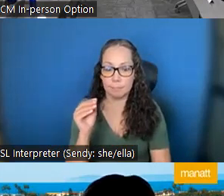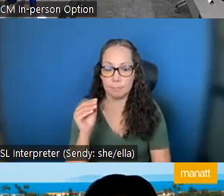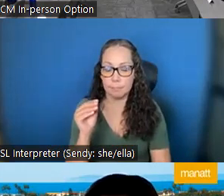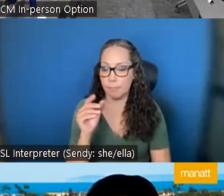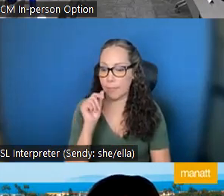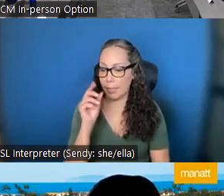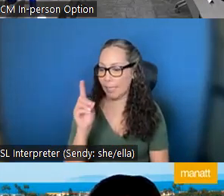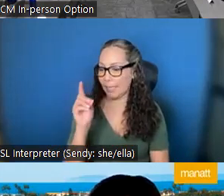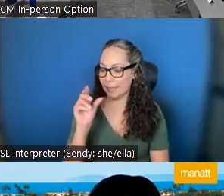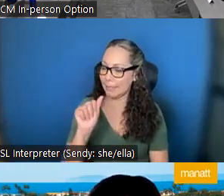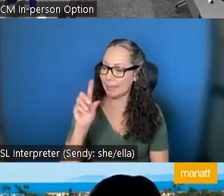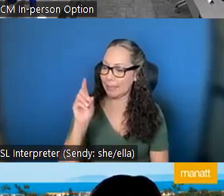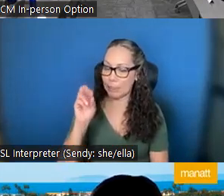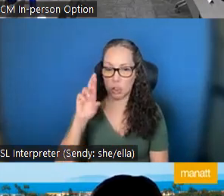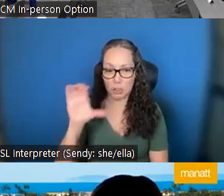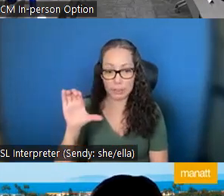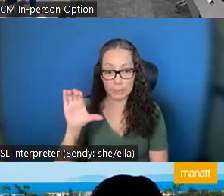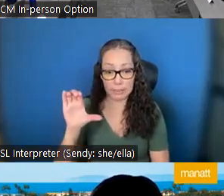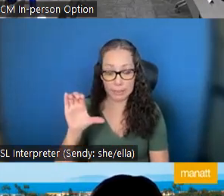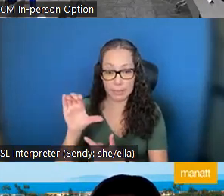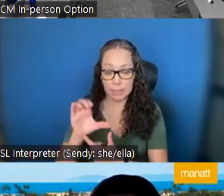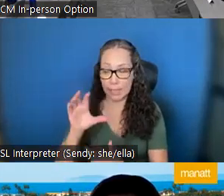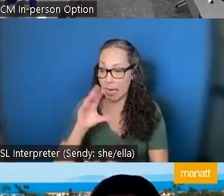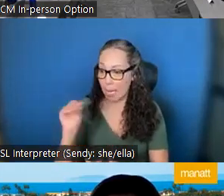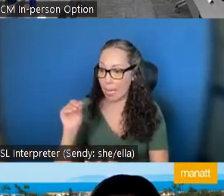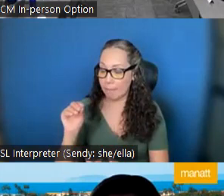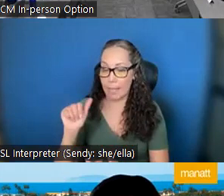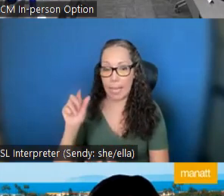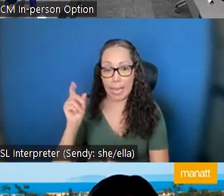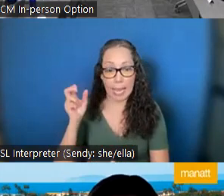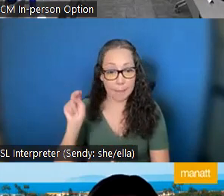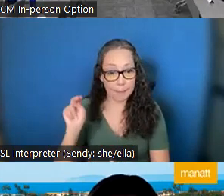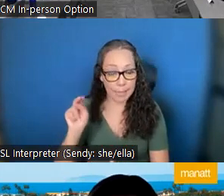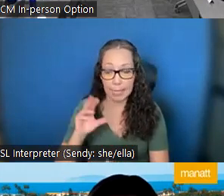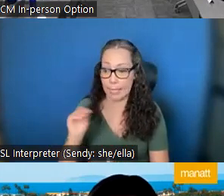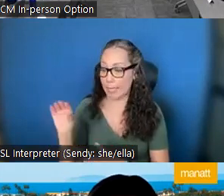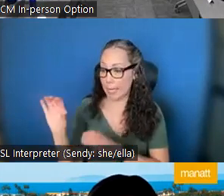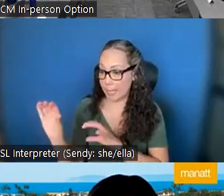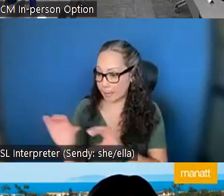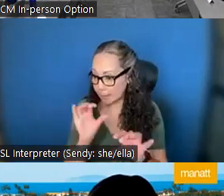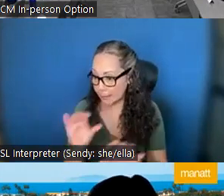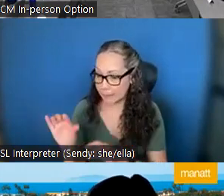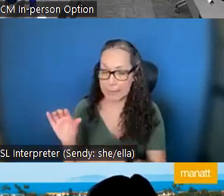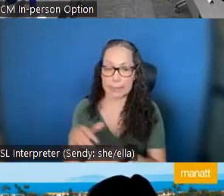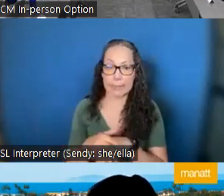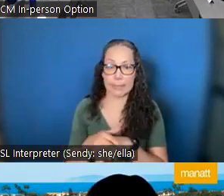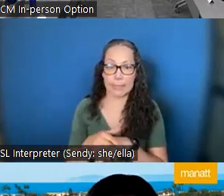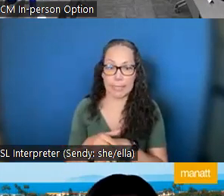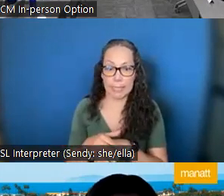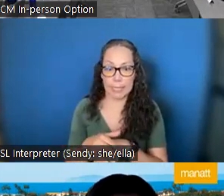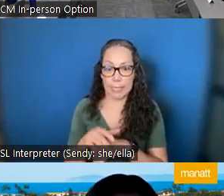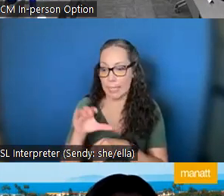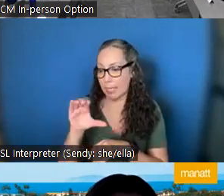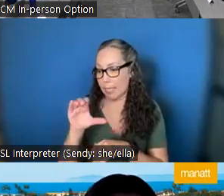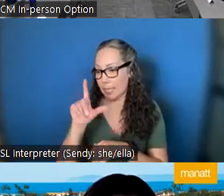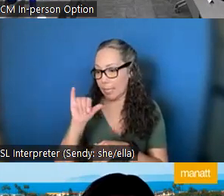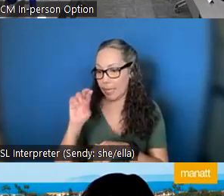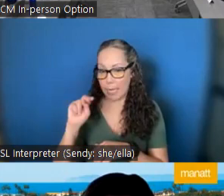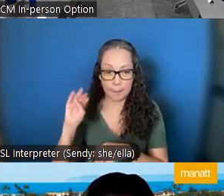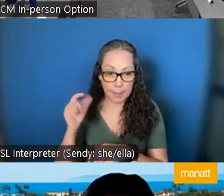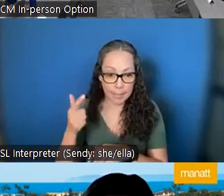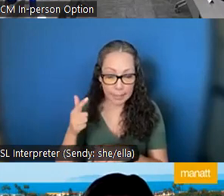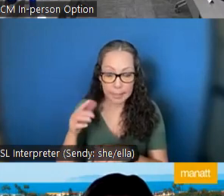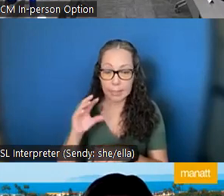have piloted Medicaid administrative claiming um activities in 20 2022 so building on these Pilots